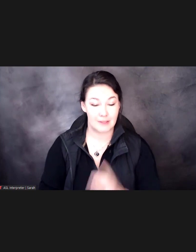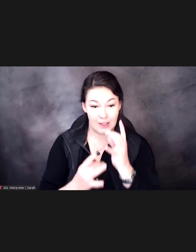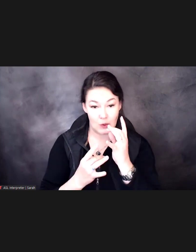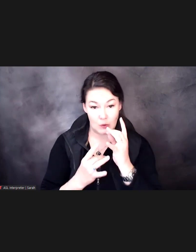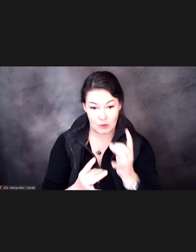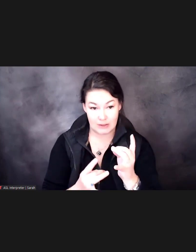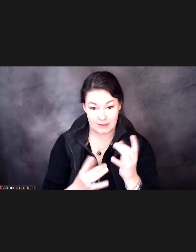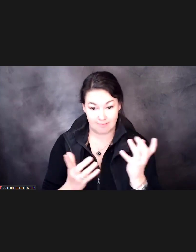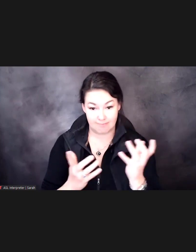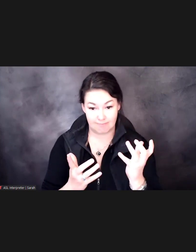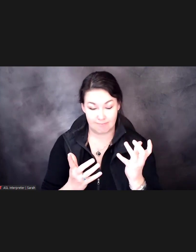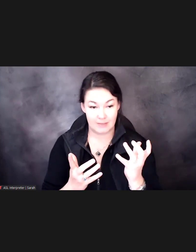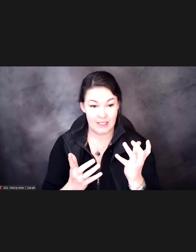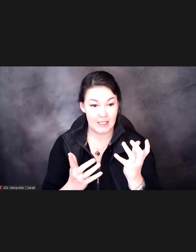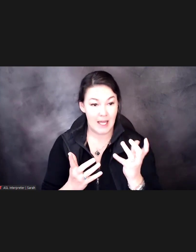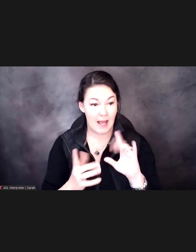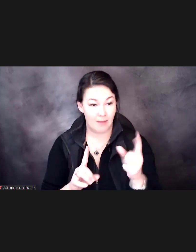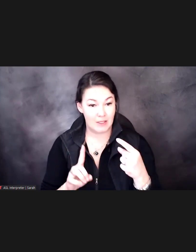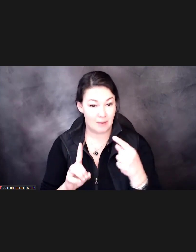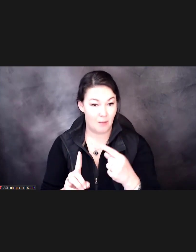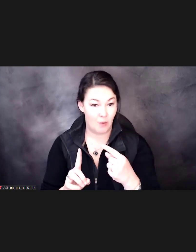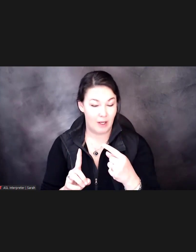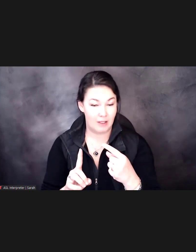Now, the interesting thing is that, at this point, a good many